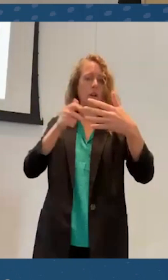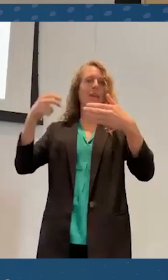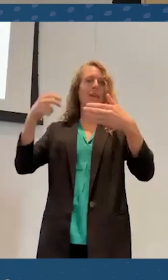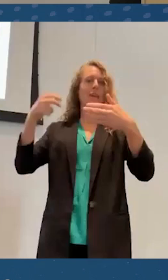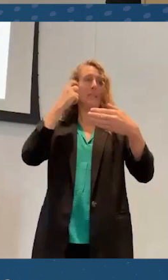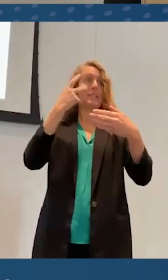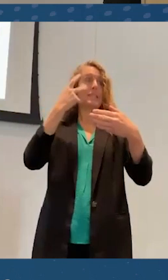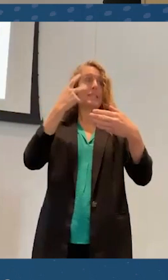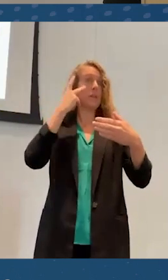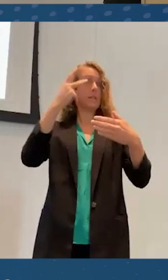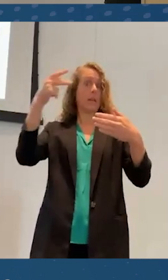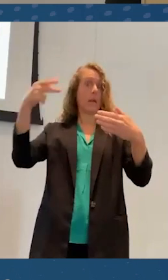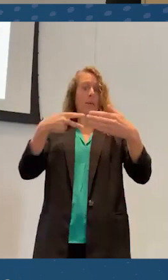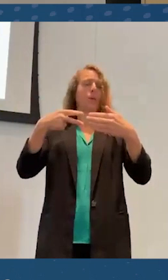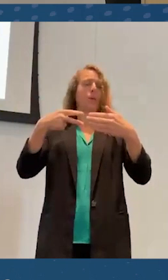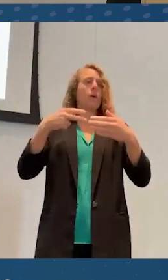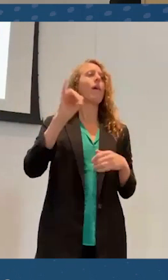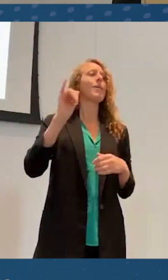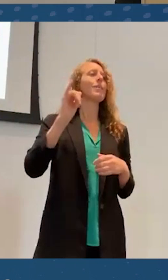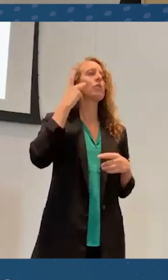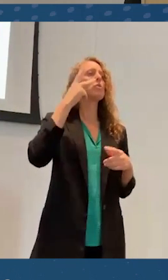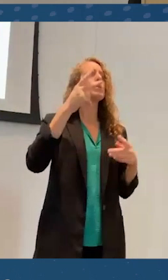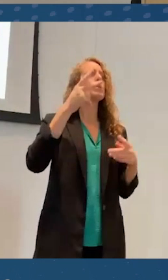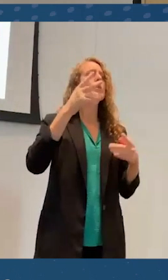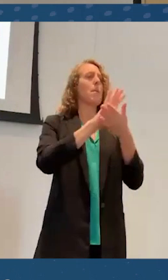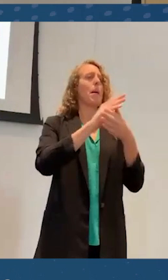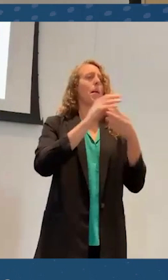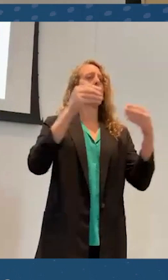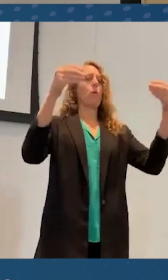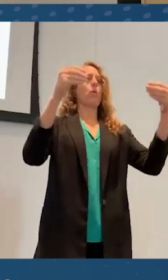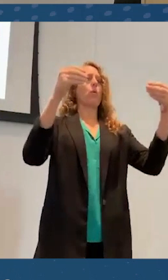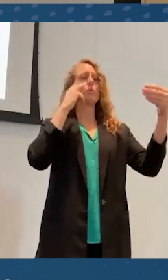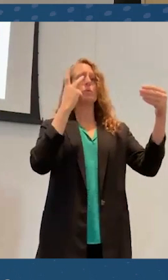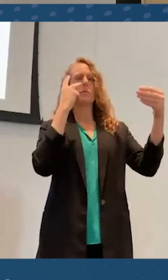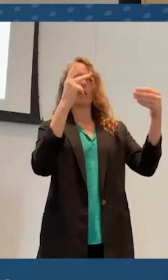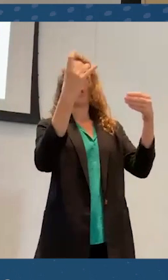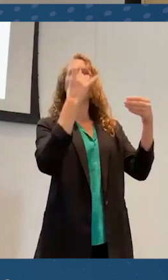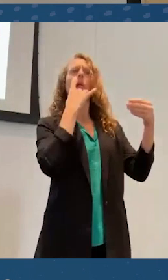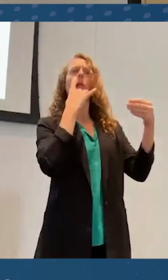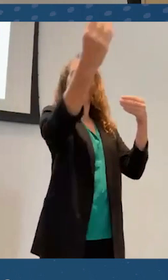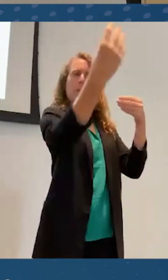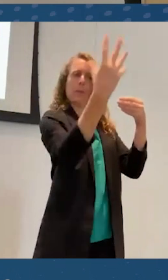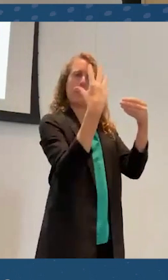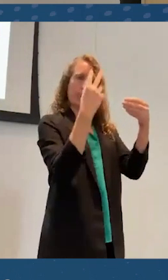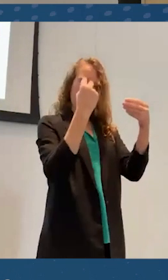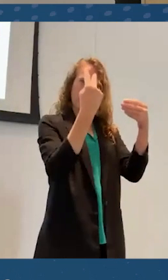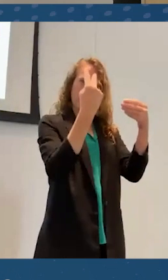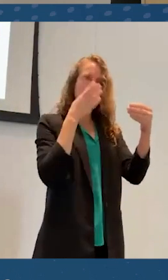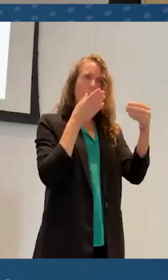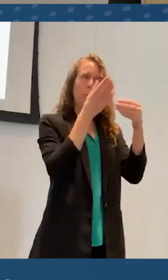from behind wax paper. We also keep an amount of transparency active,